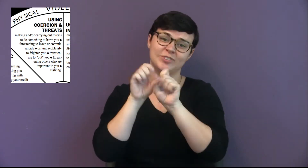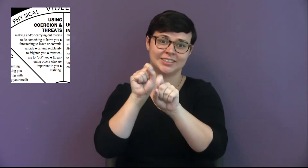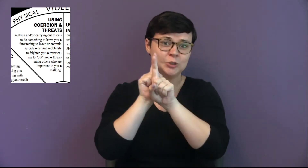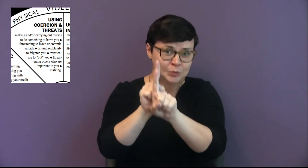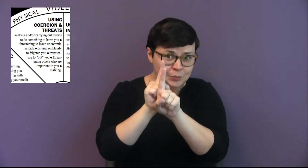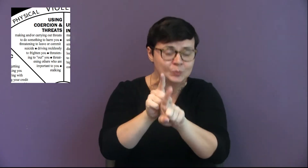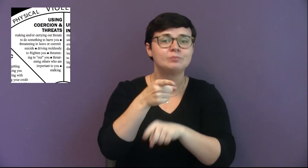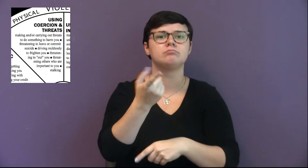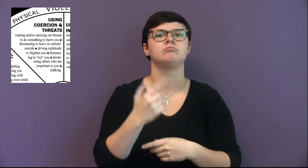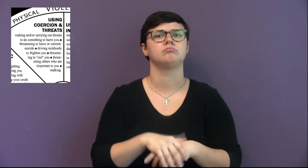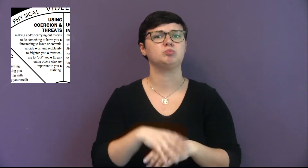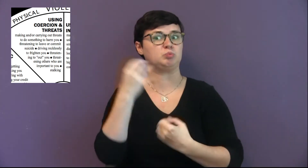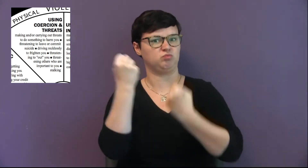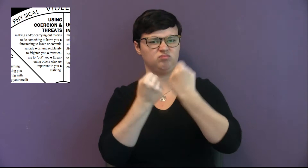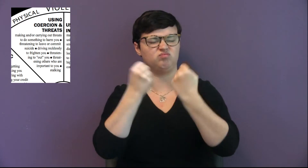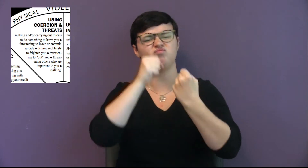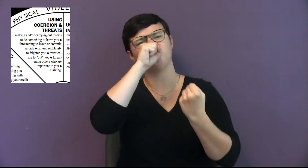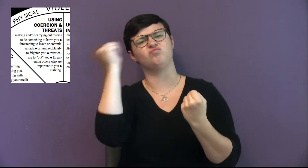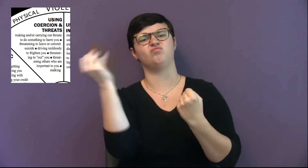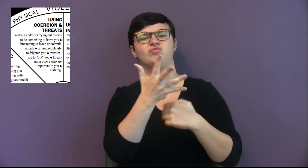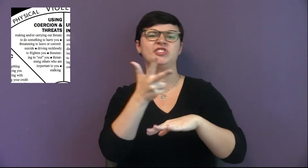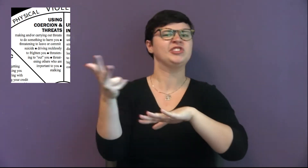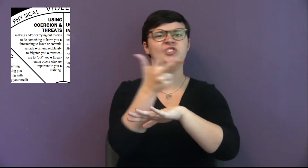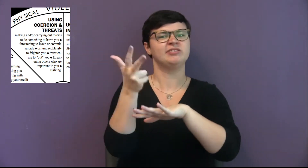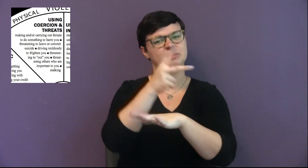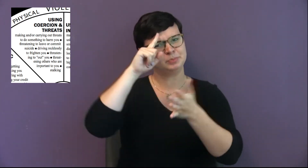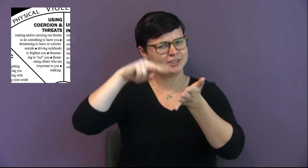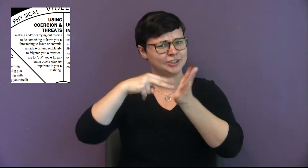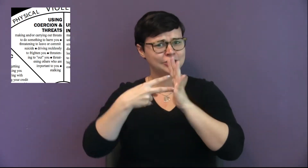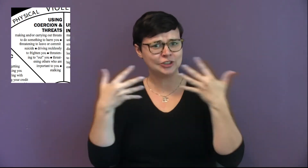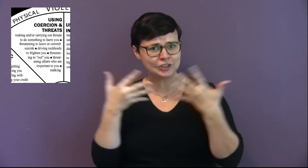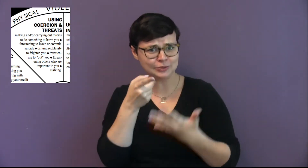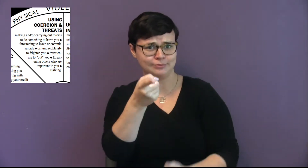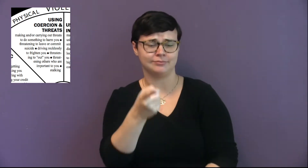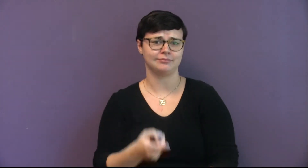They may stalk you and drive recklessly to scare you.